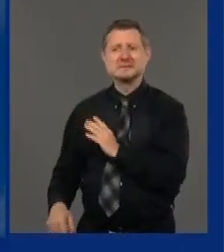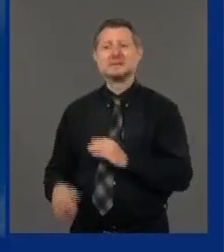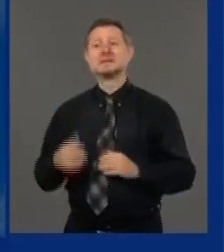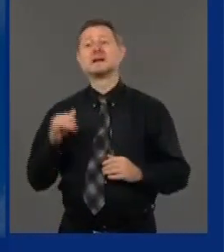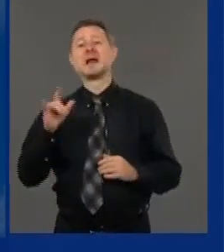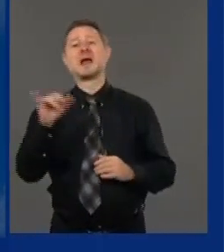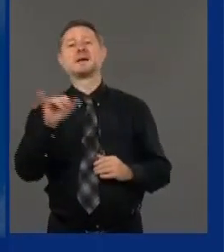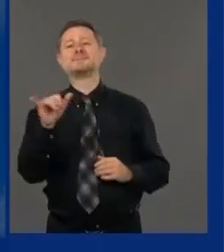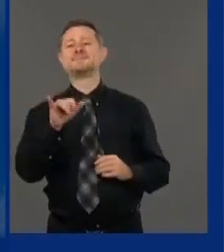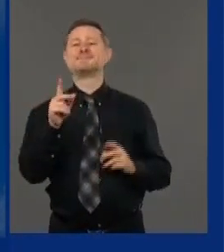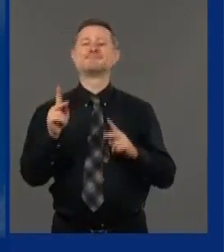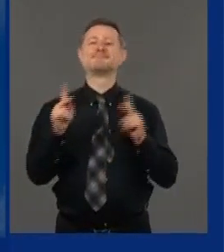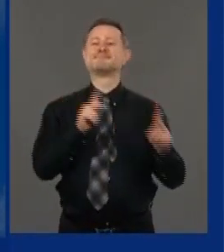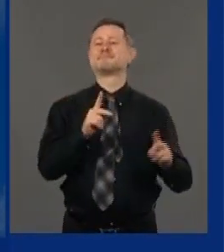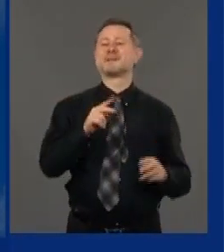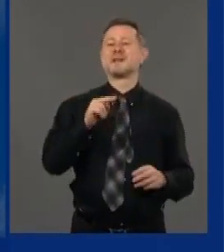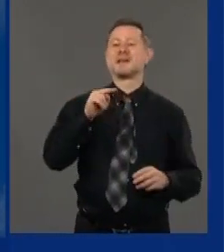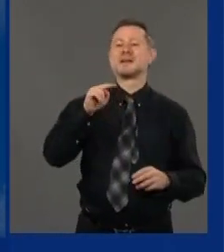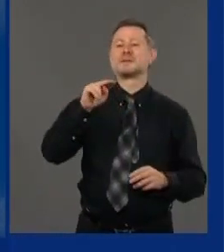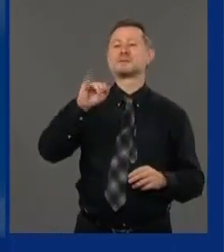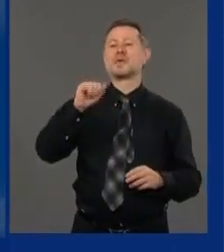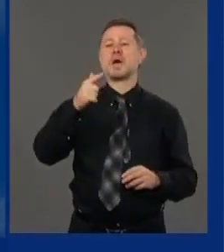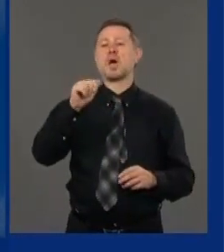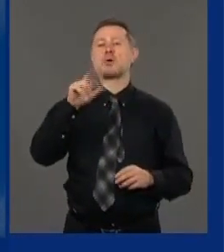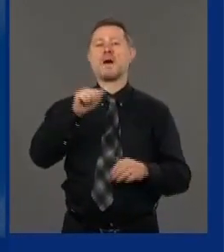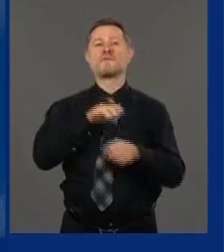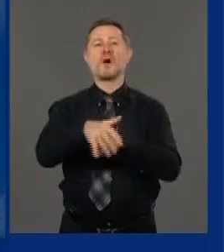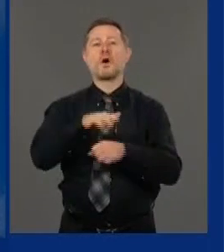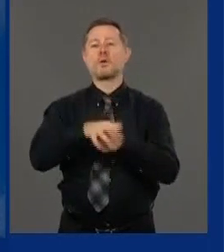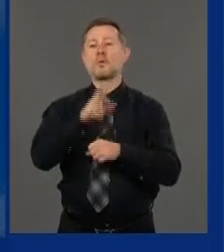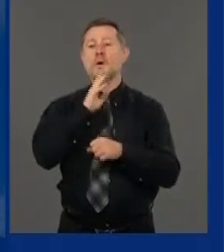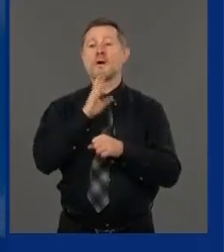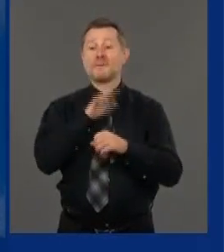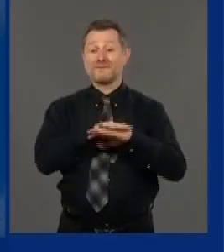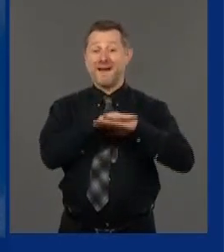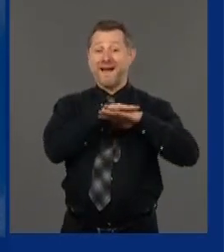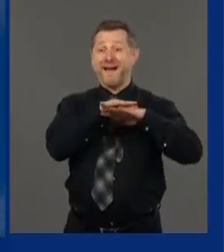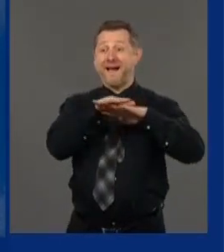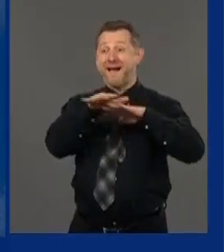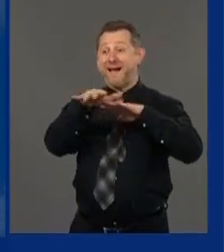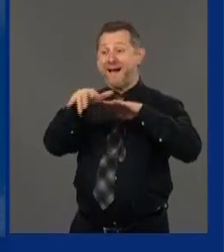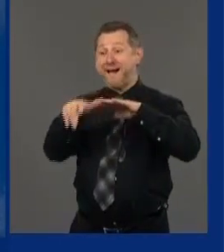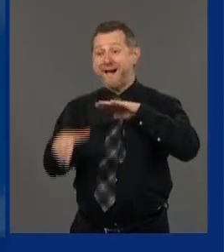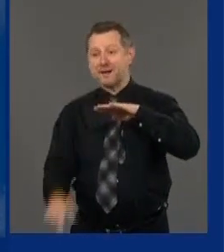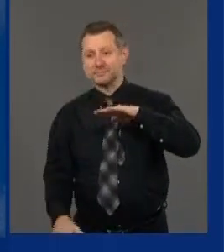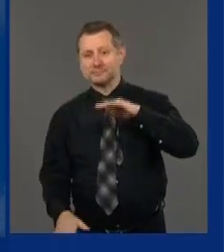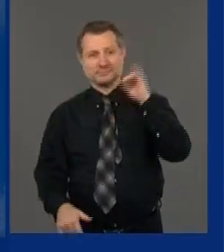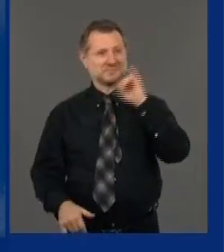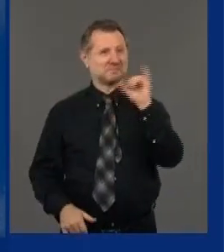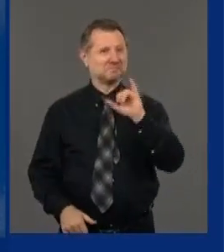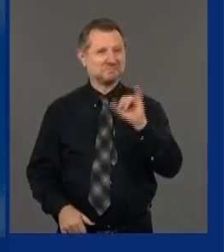WE ALMOST GET TO THE TOP OF THE MOUNTAIN, ECONOMY FALLS -- GET